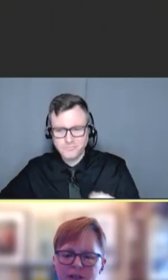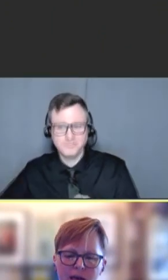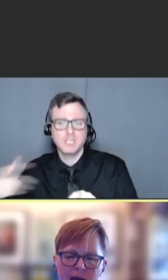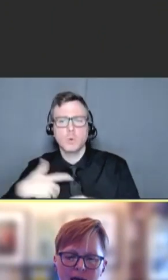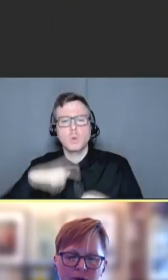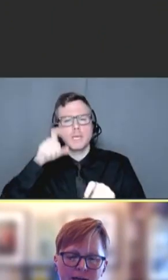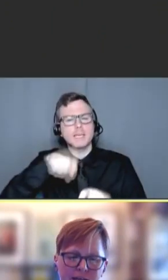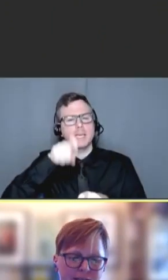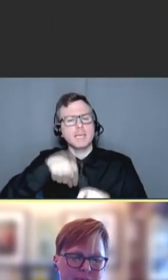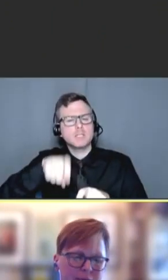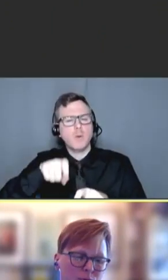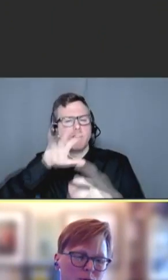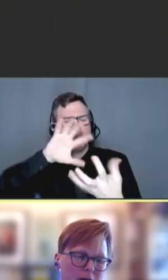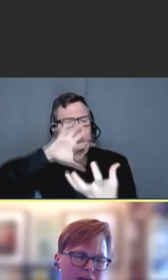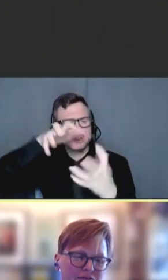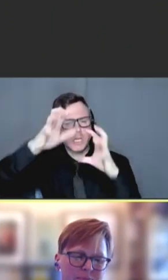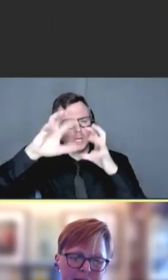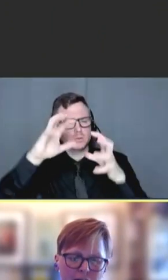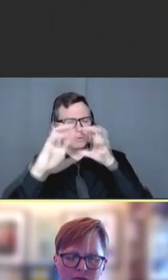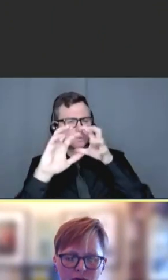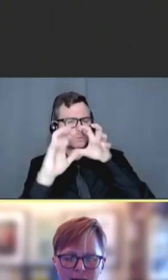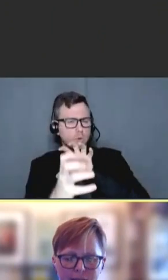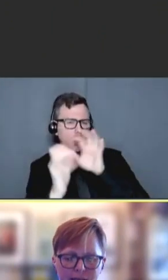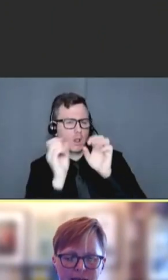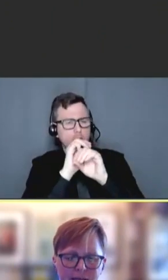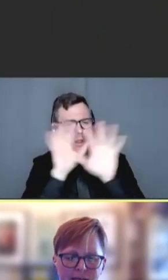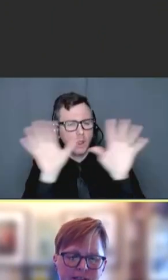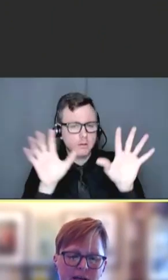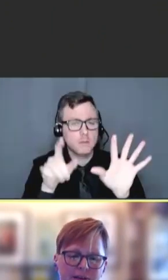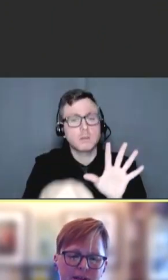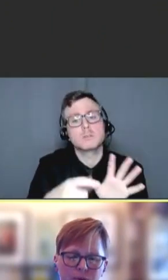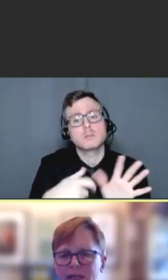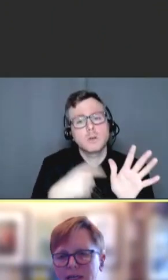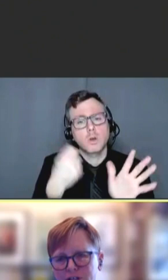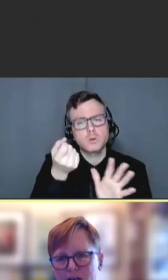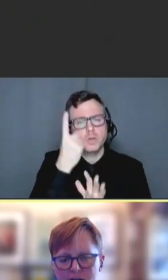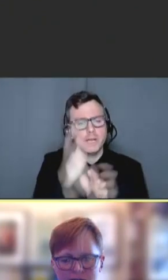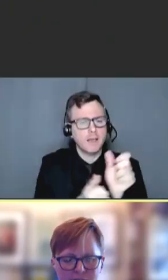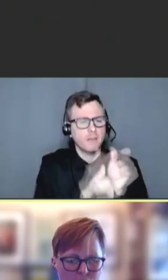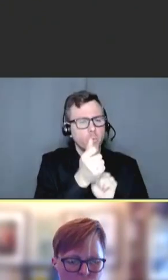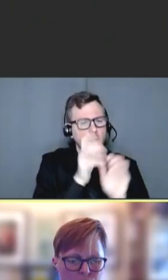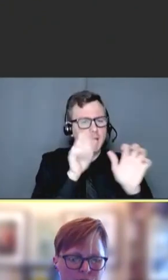the population and recognize that people will have many overlapping identities that will each carry